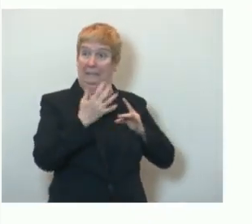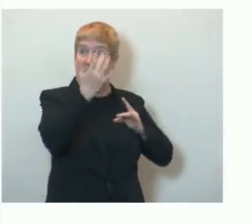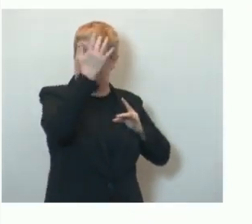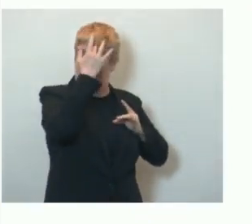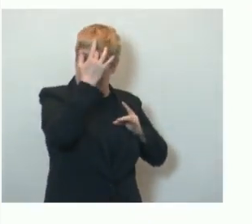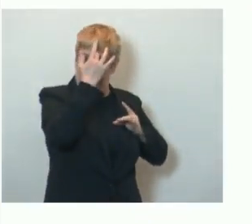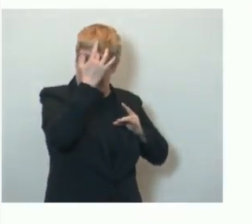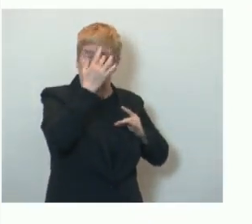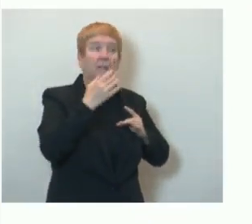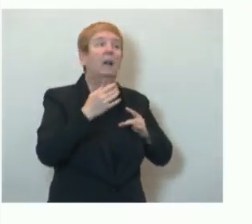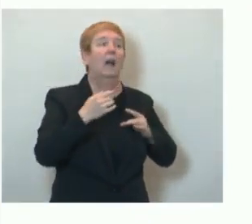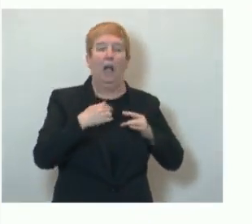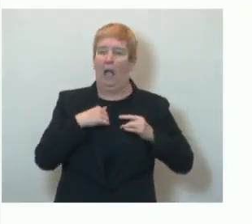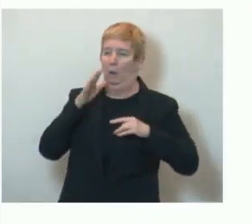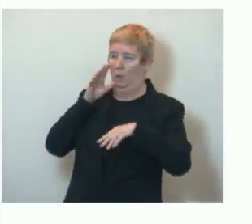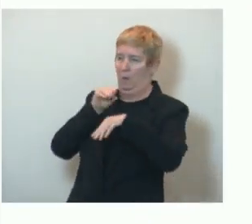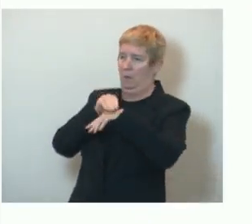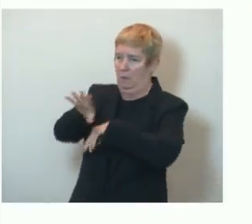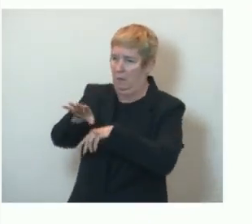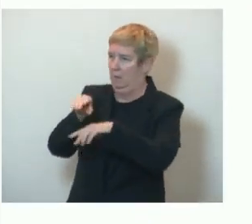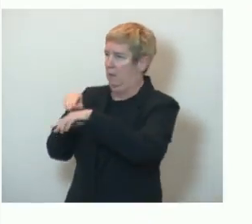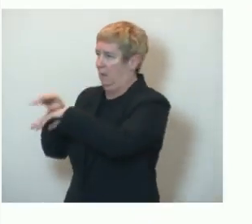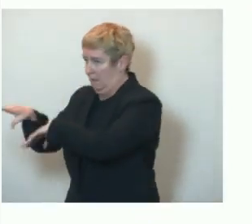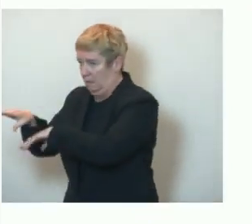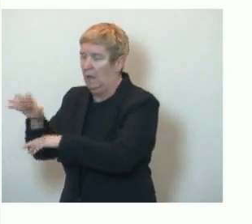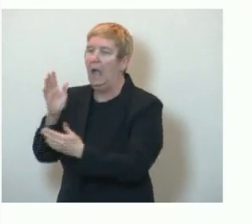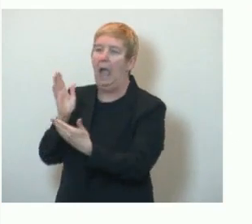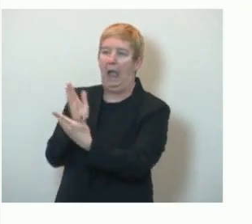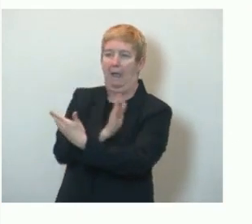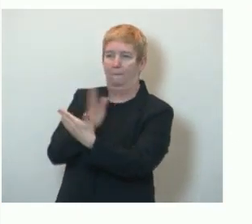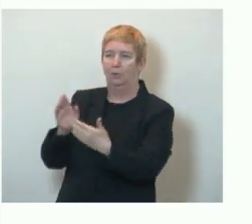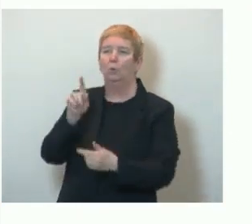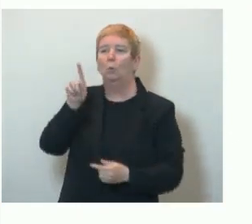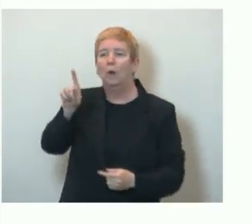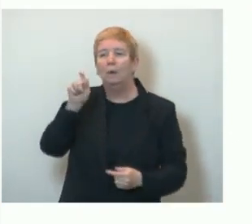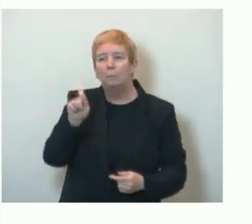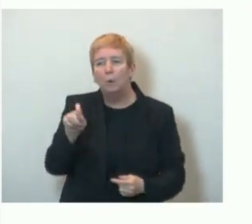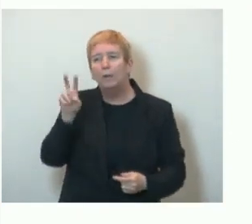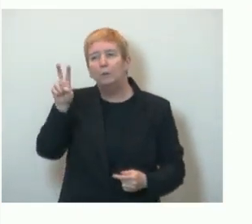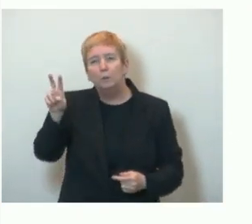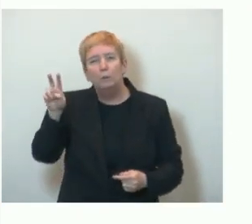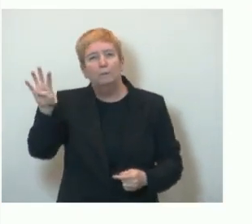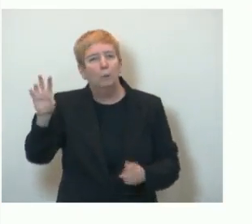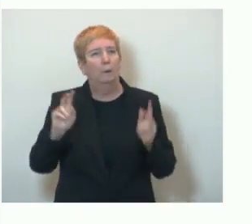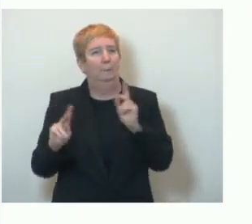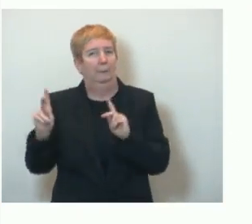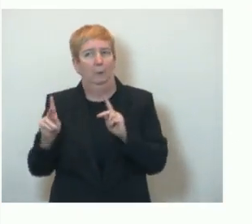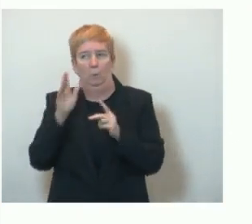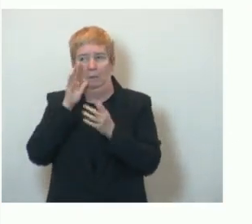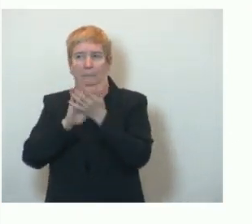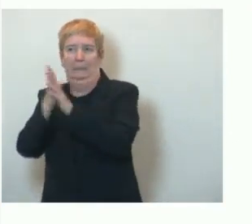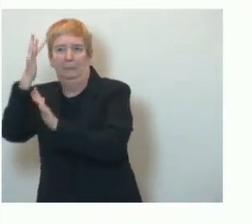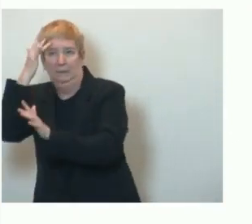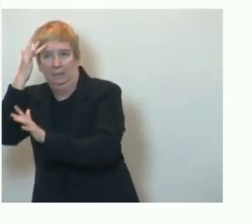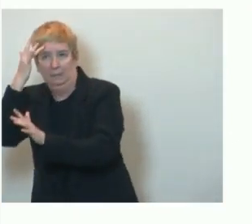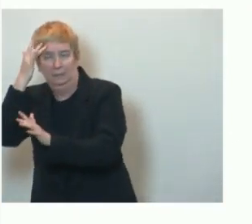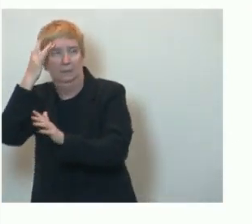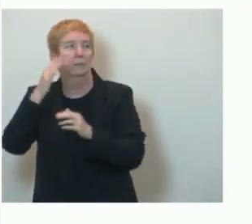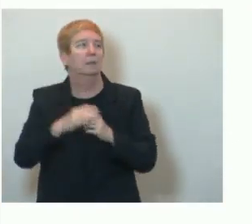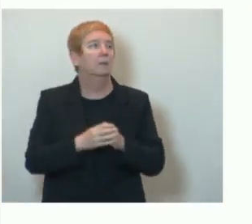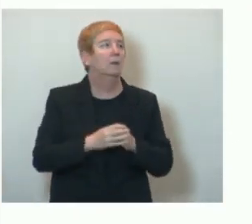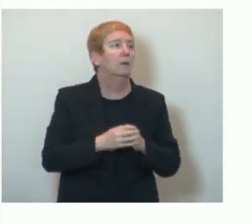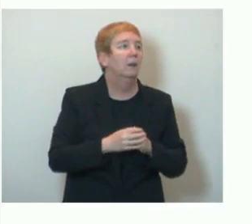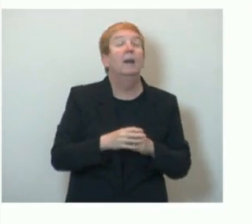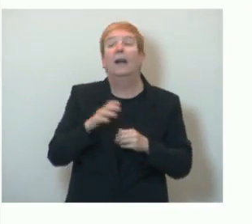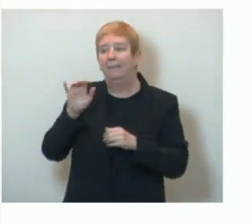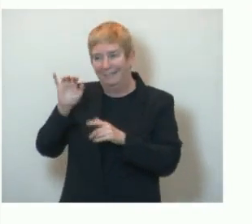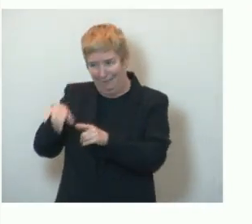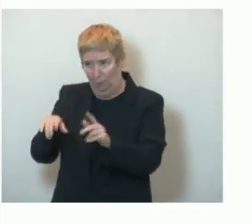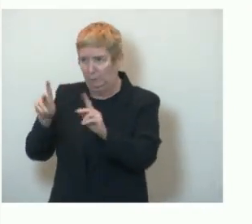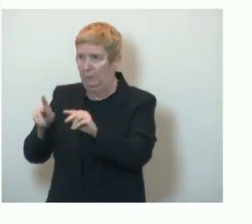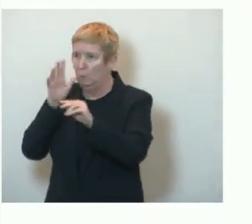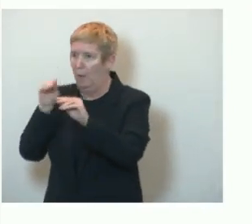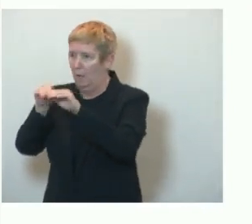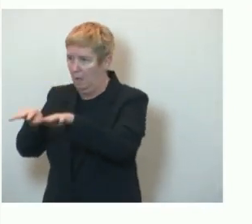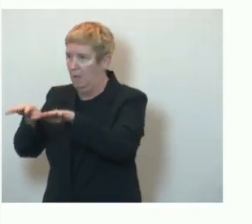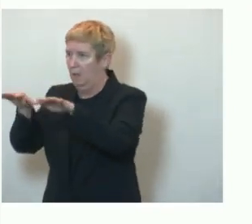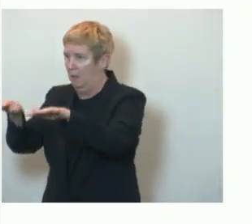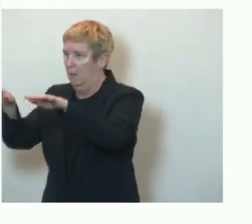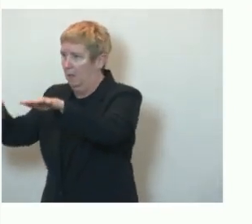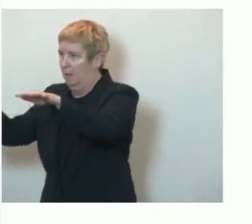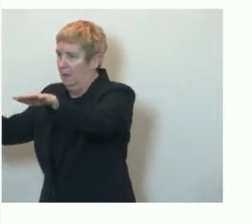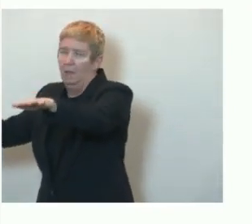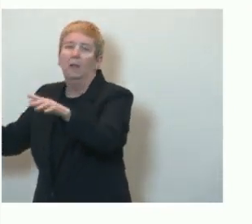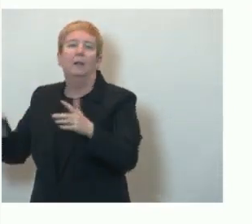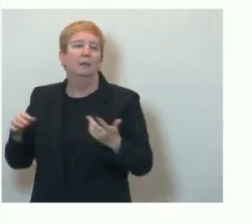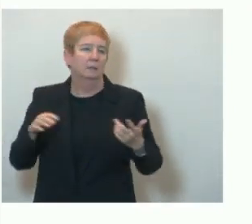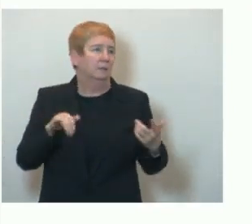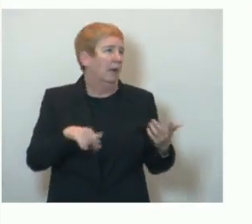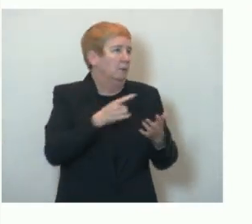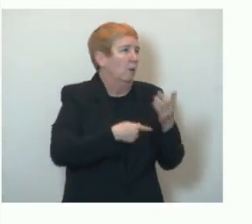FOR STATEWIDE, SO JUST TO REPEAT THAT MEANS THAT EVERY PERSON WHO IS INFECTED WITH COVID IN FACTS ON AVERAGE ONE POINT TWO FOUR PEOPLE AND THEN THOSE FOLKS COURSE, THERE’S NO SUCH THING AS